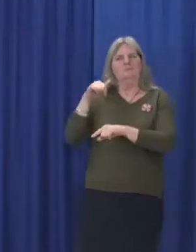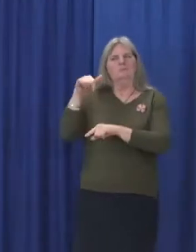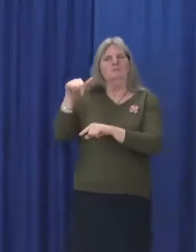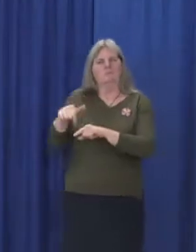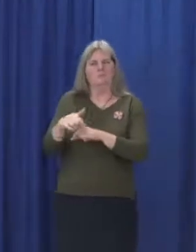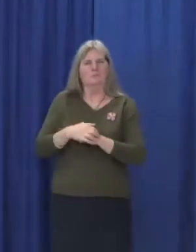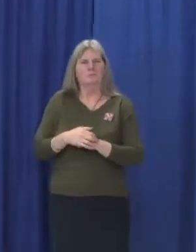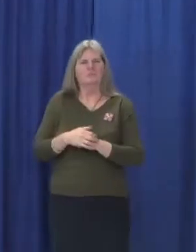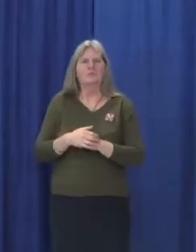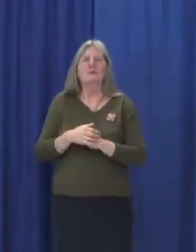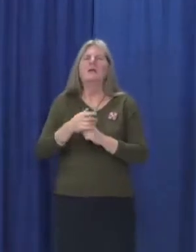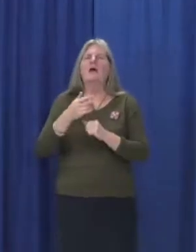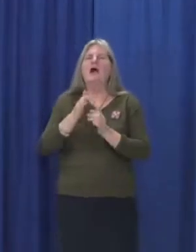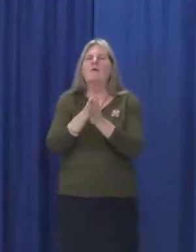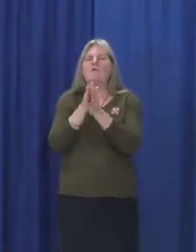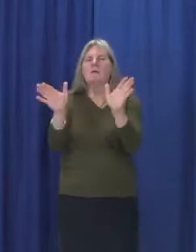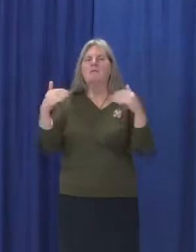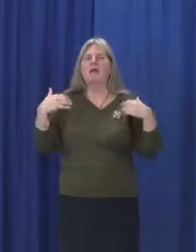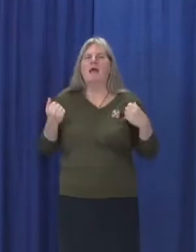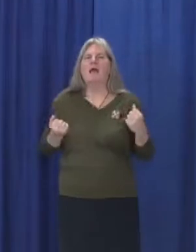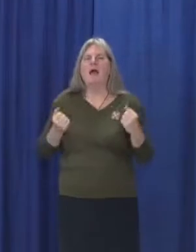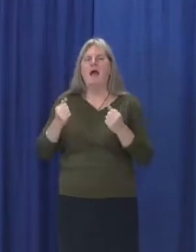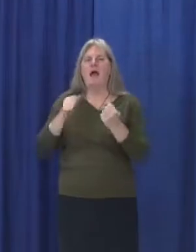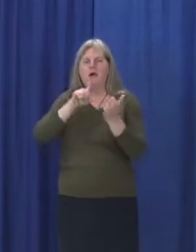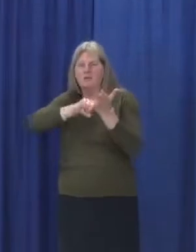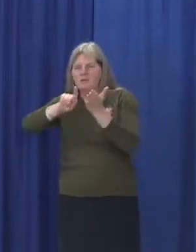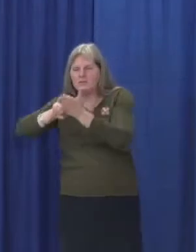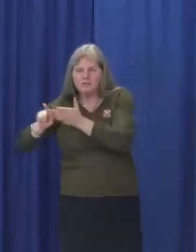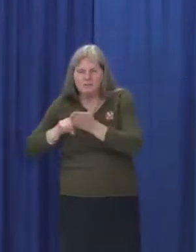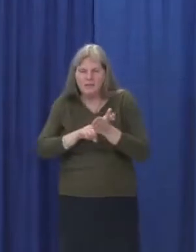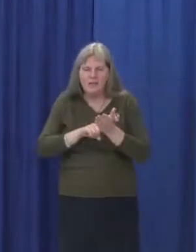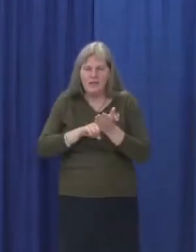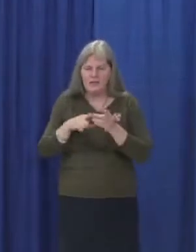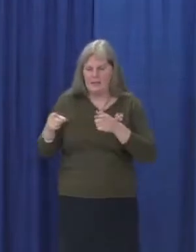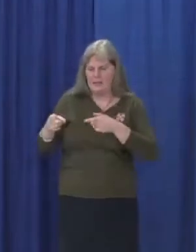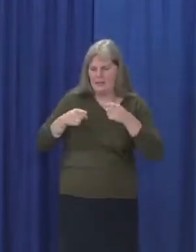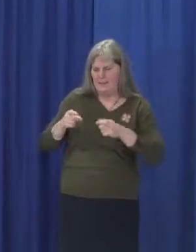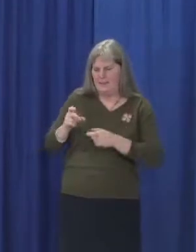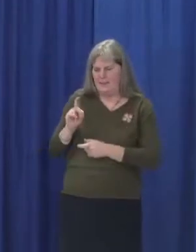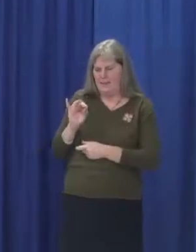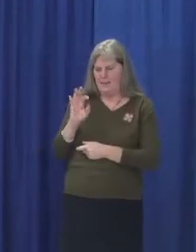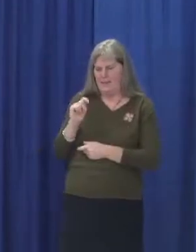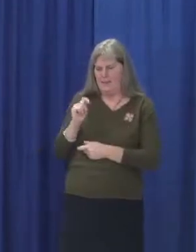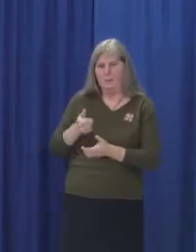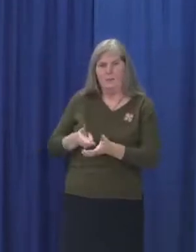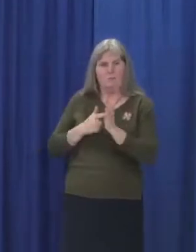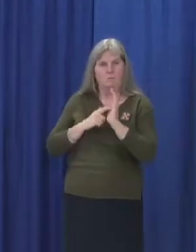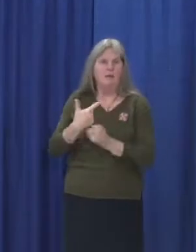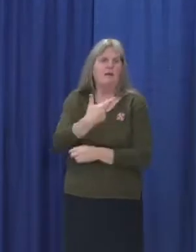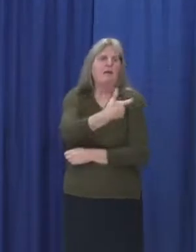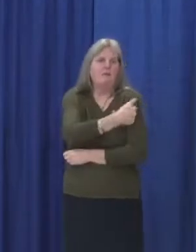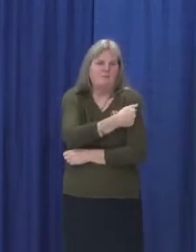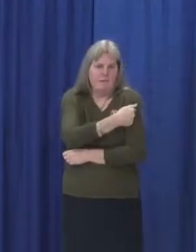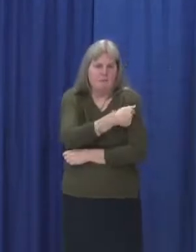Based on current evidence from public health officials containing the spread of the Delta variant requires of asked